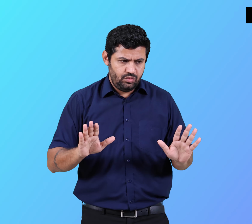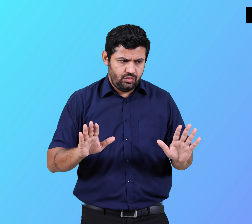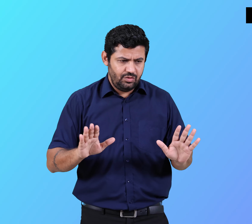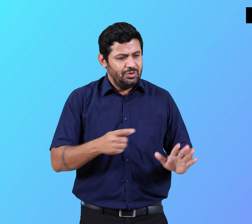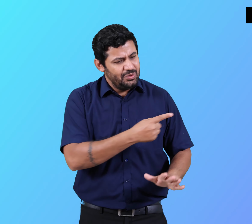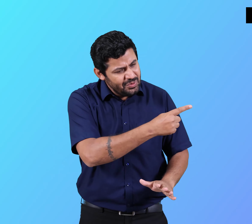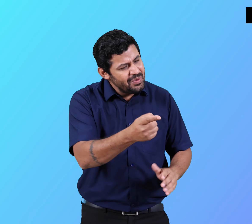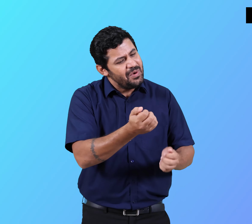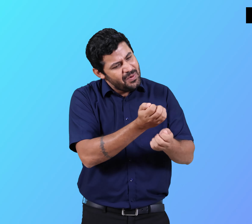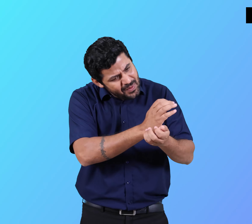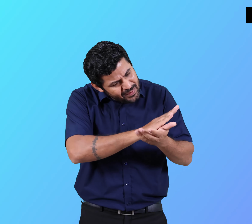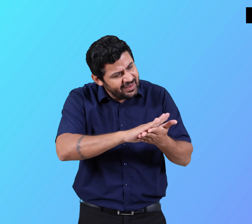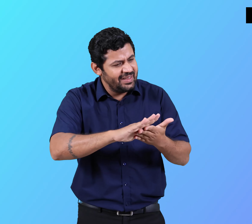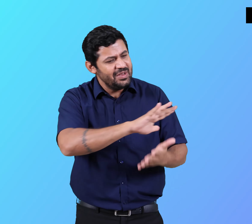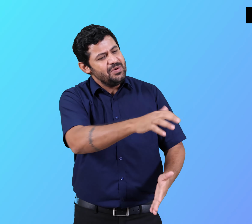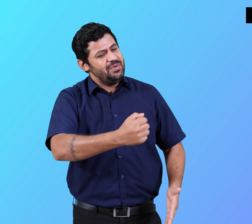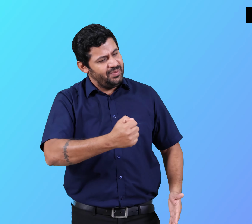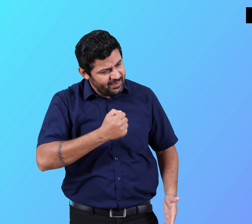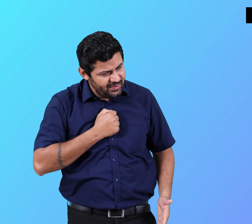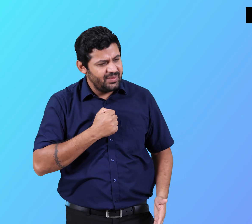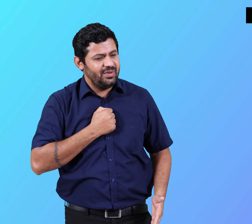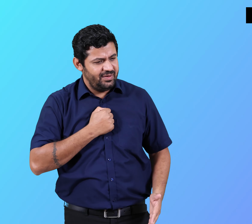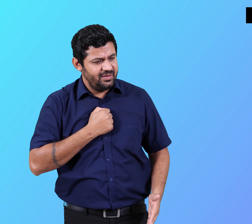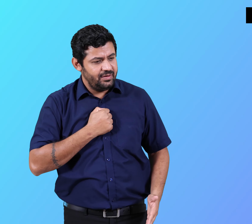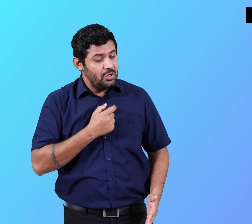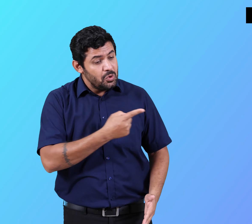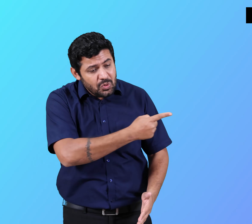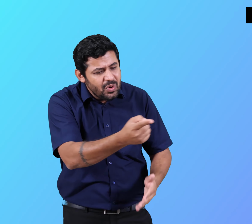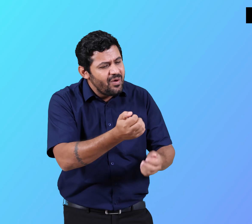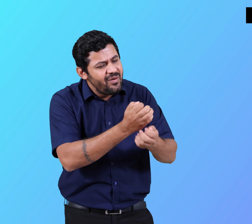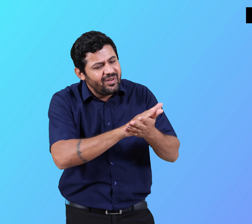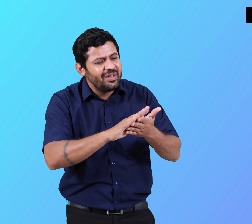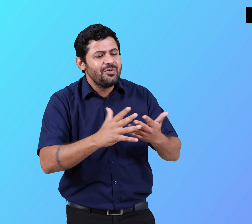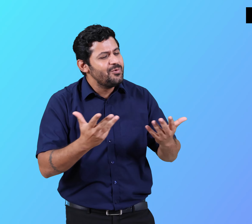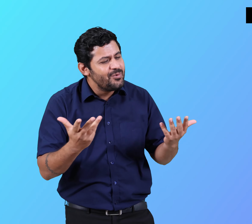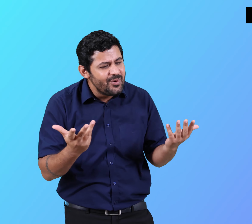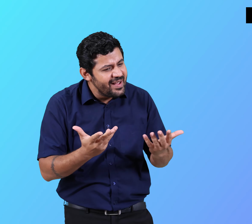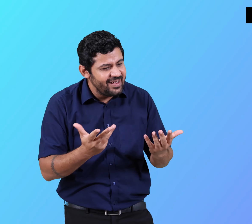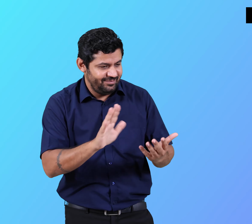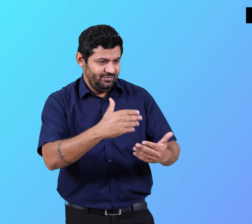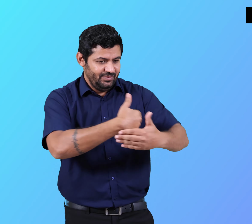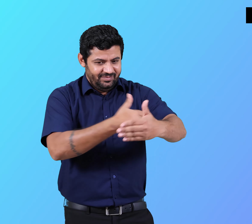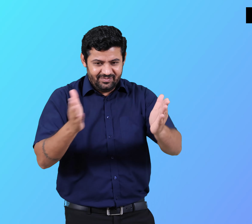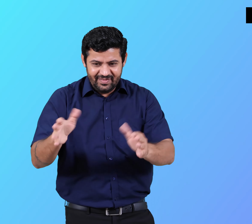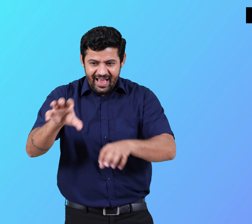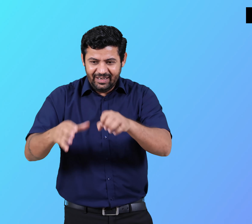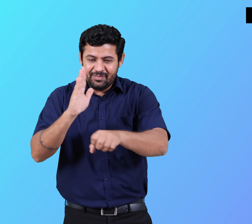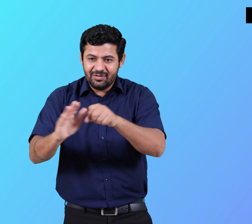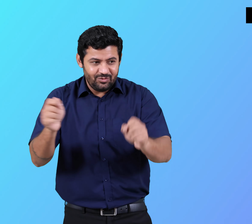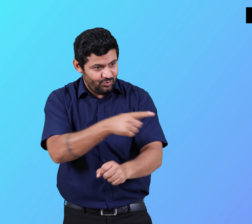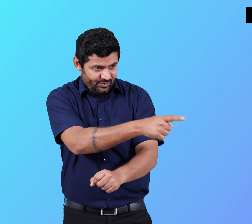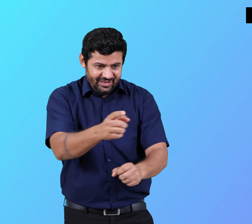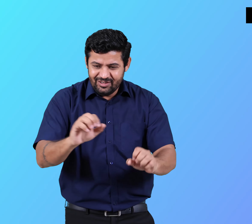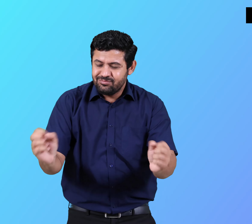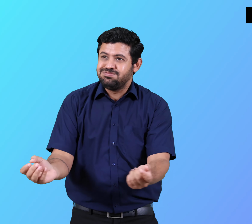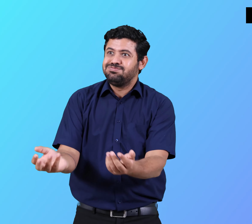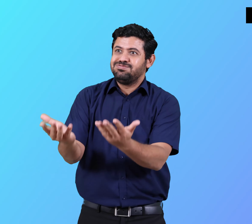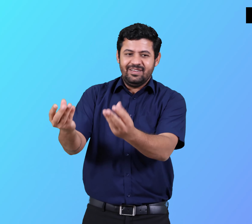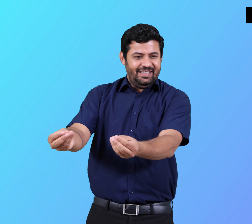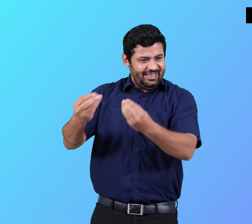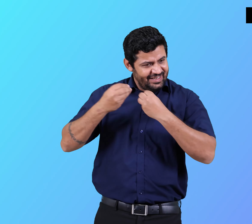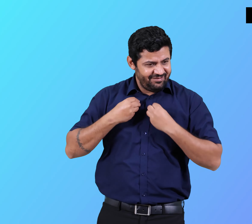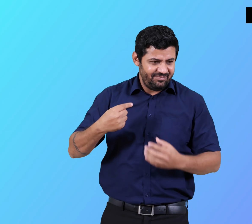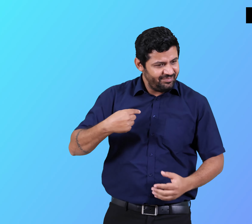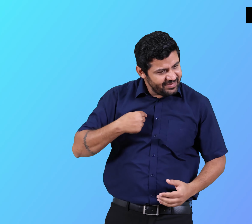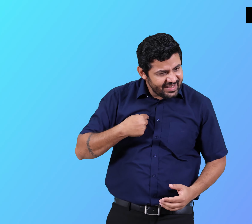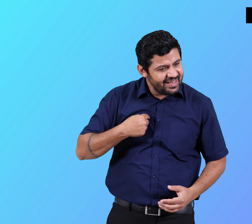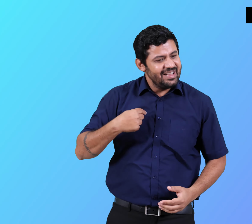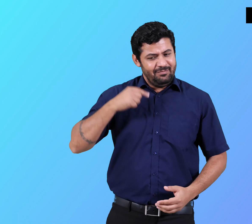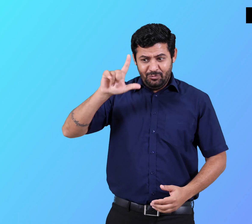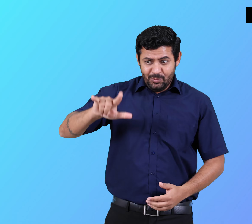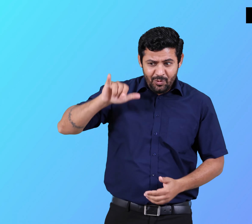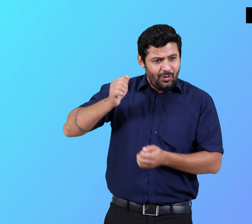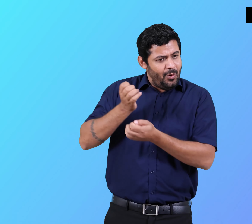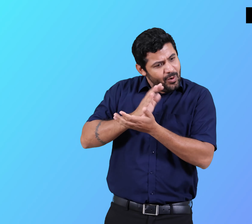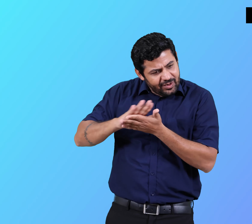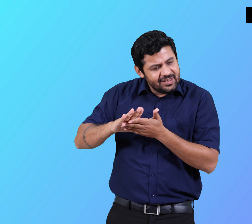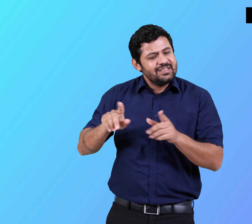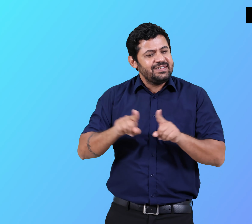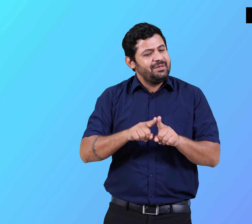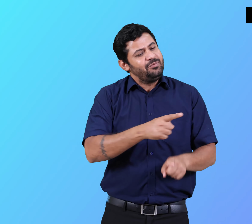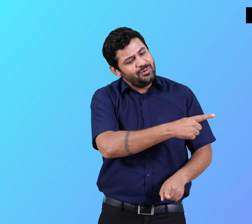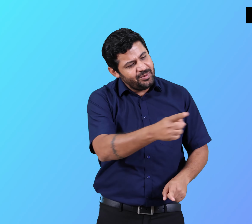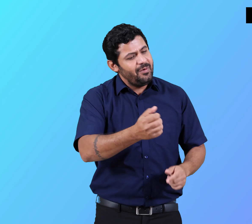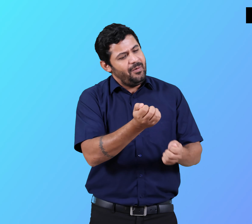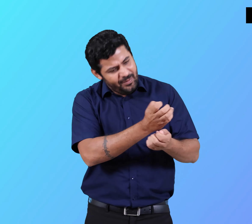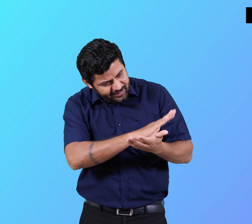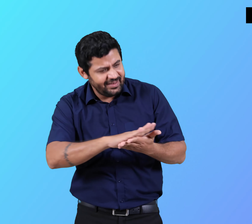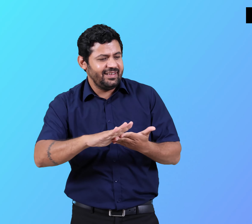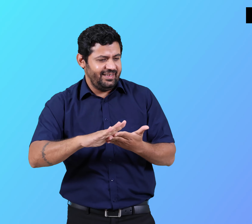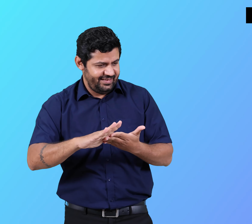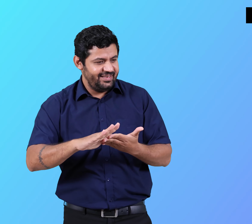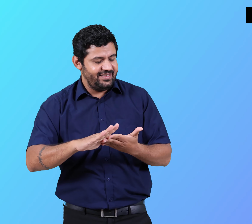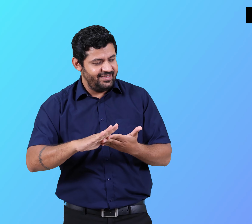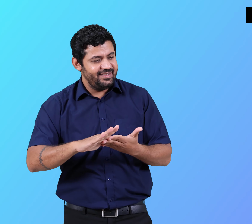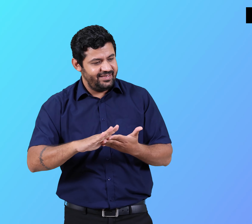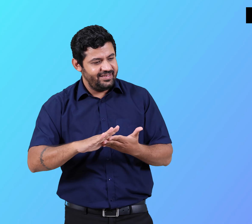You must treat the priest as holy, because he is the one who offers the food of your God. Yes, treat the priest as holy, because I am holy. I am the LORD, and I make you all holy.